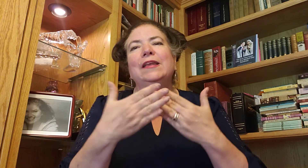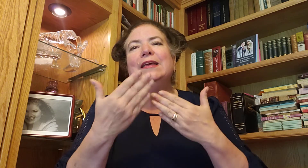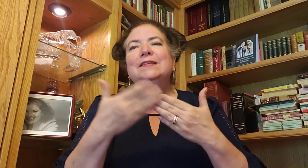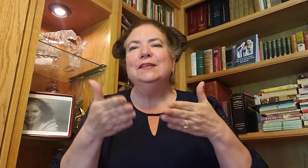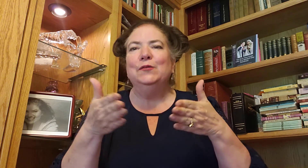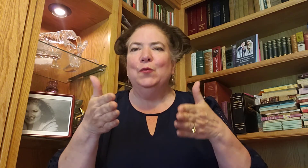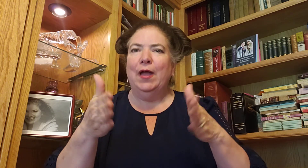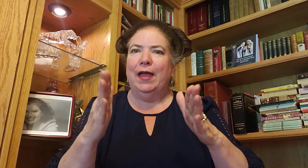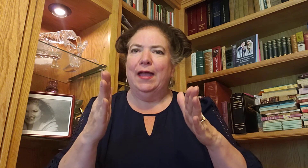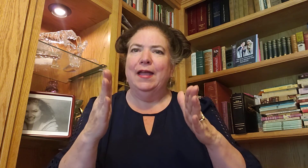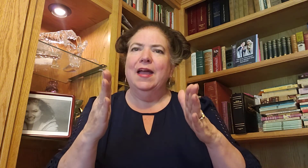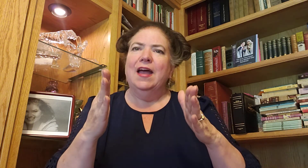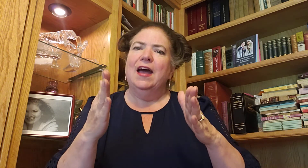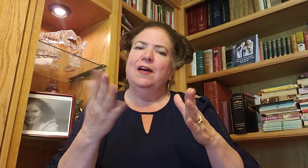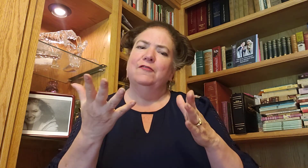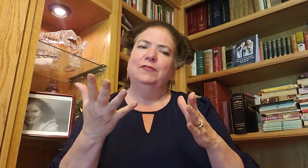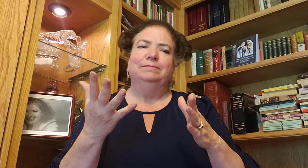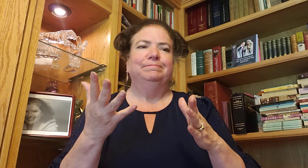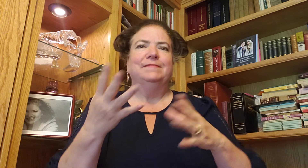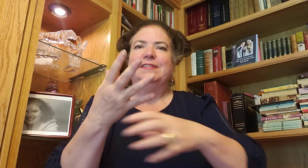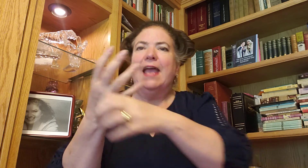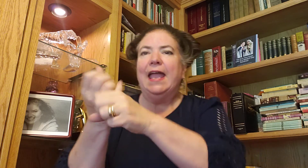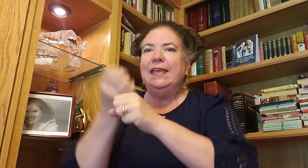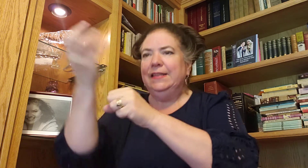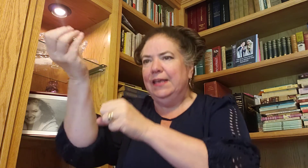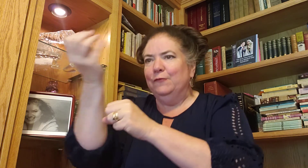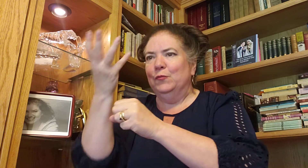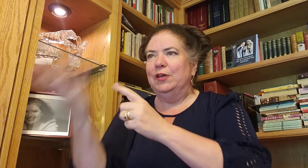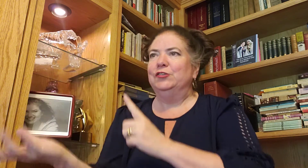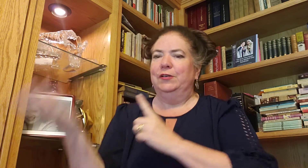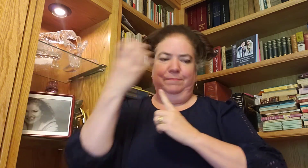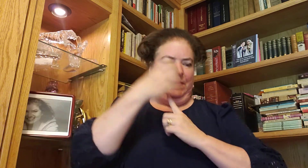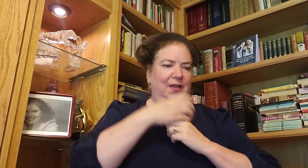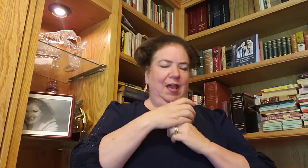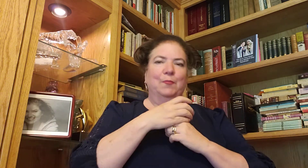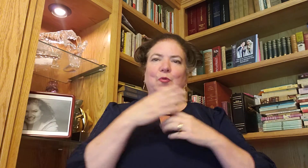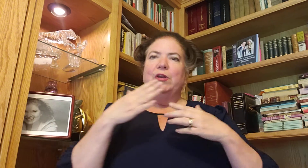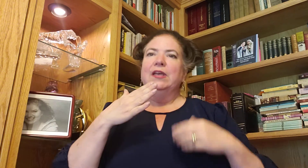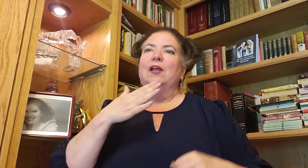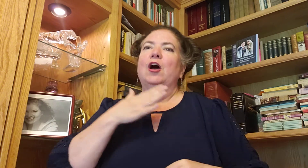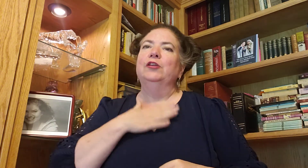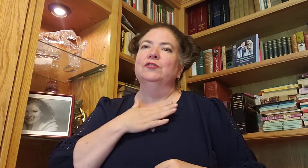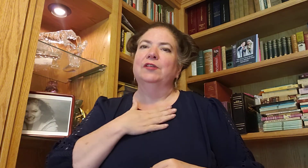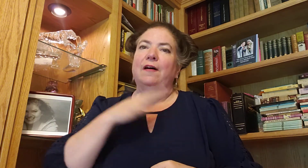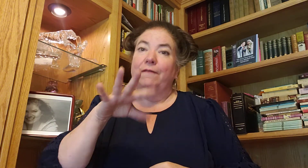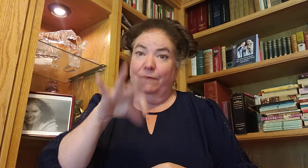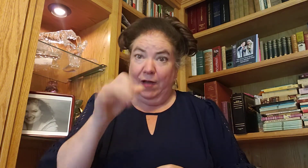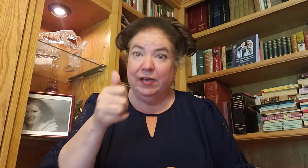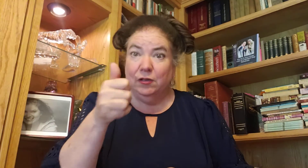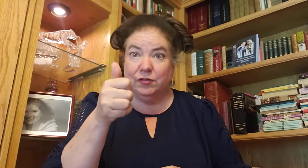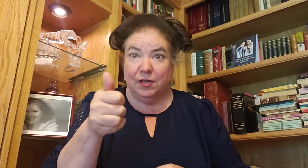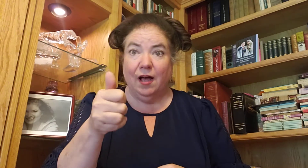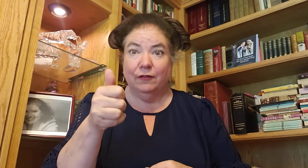easy way of taking the information and putting it on yourself. "Finding Yourself